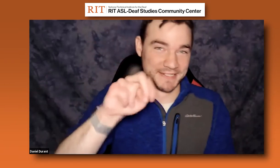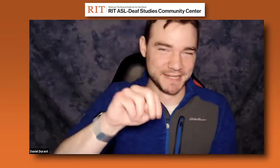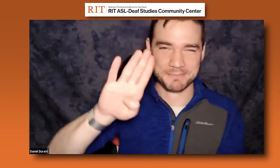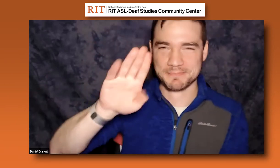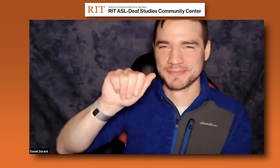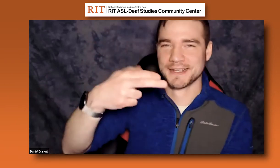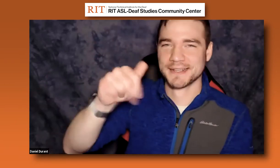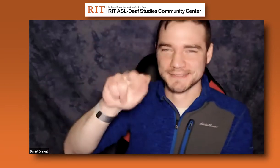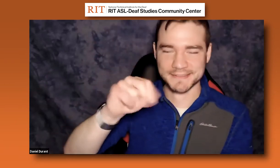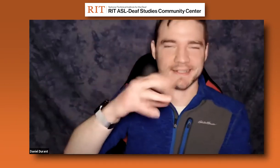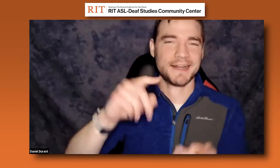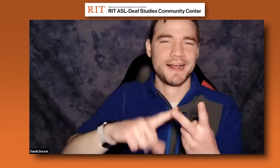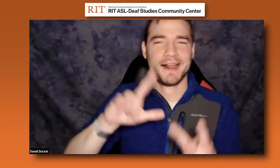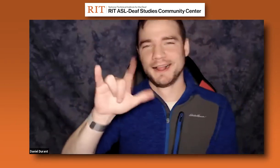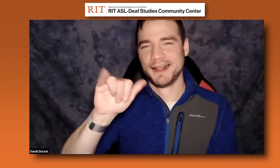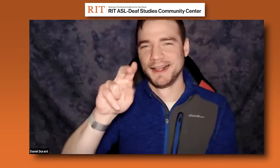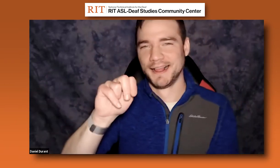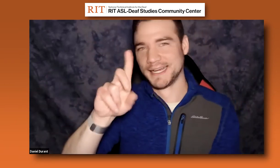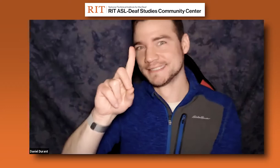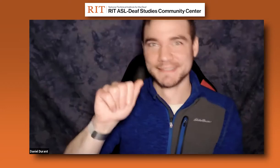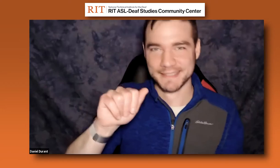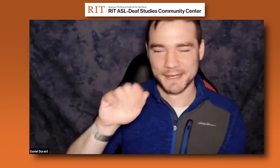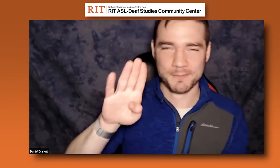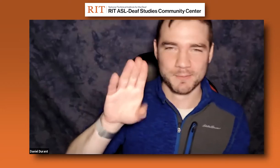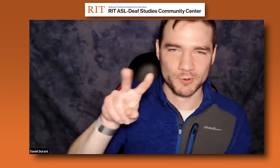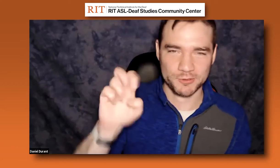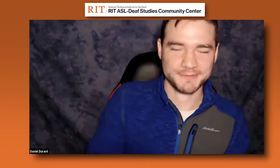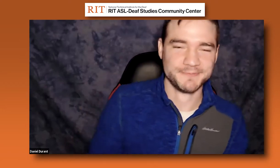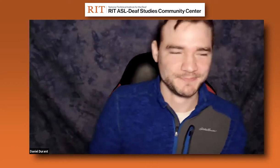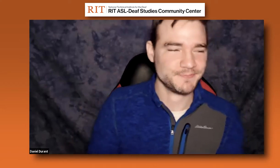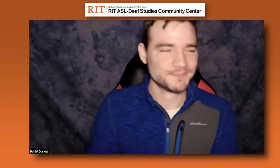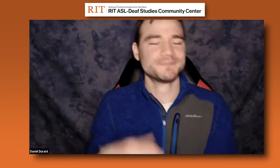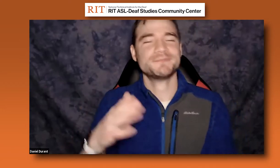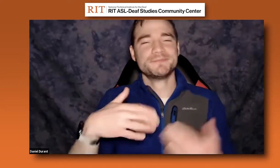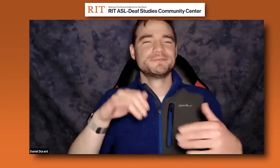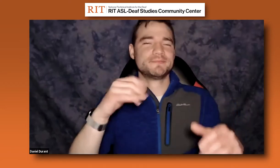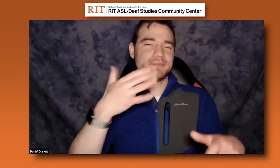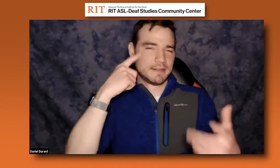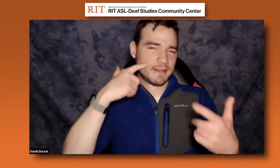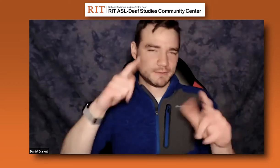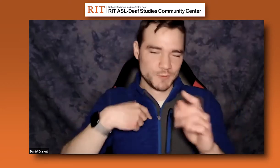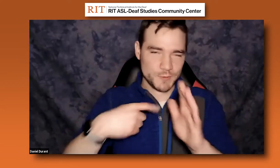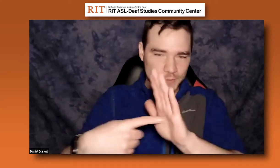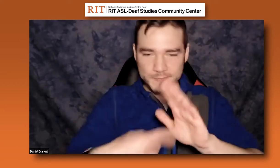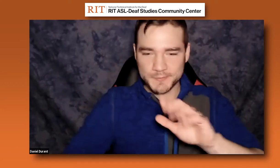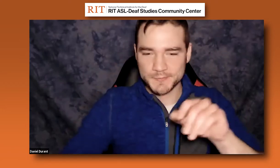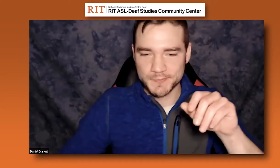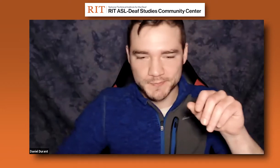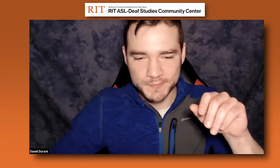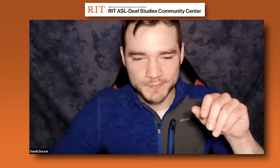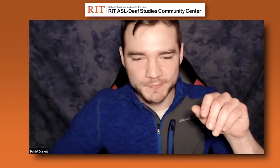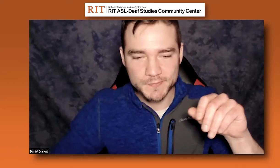and the way that I express myself, so I'm very thankful to Ben Bahan and Linda Bove.